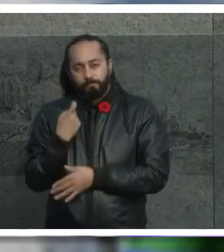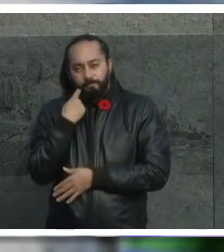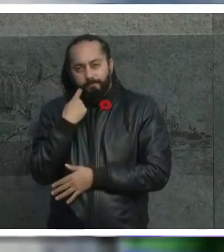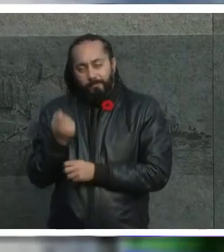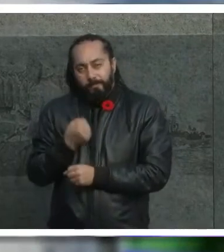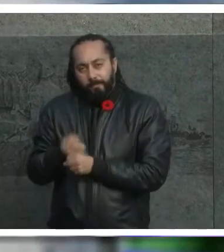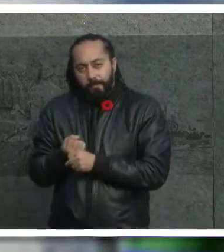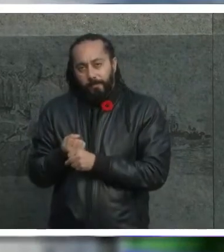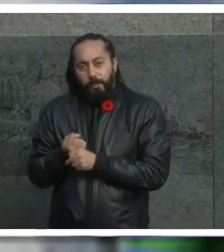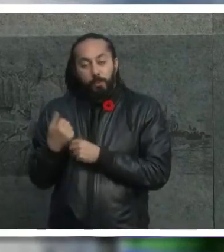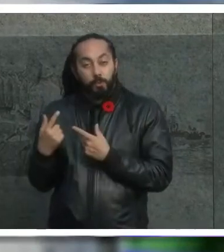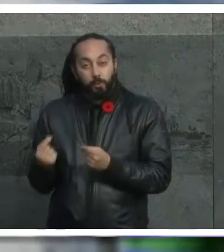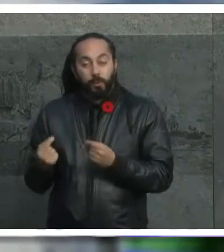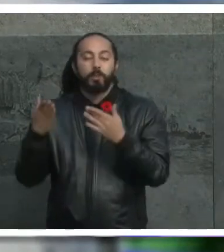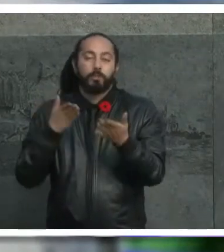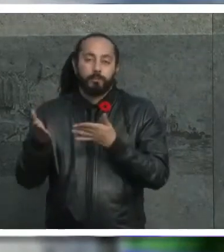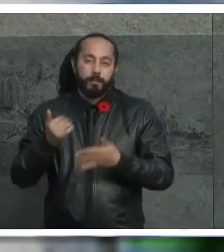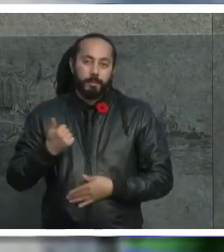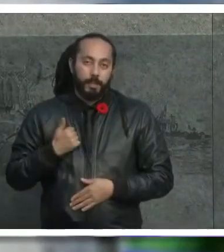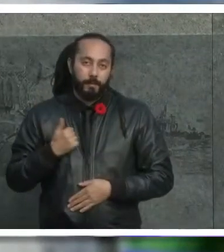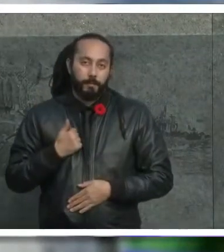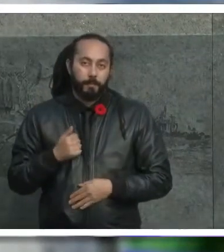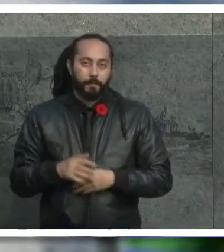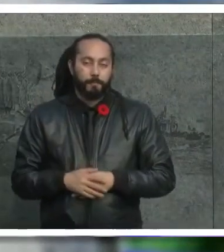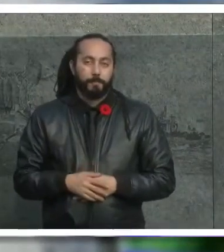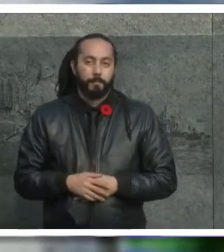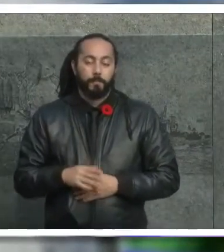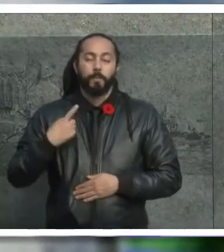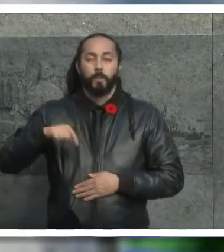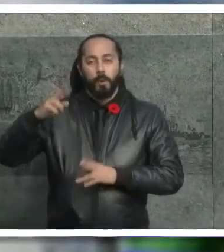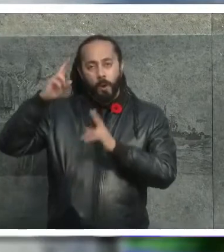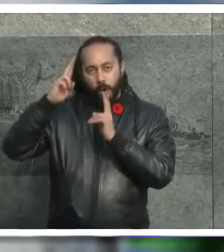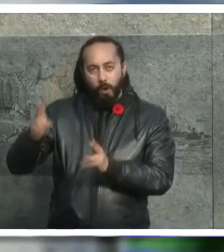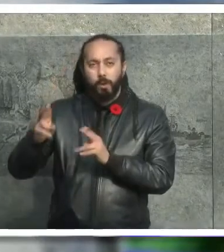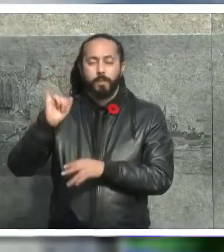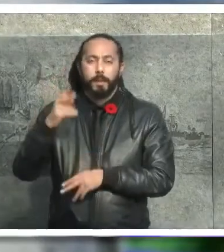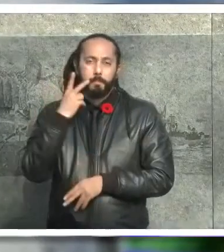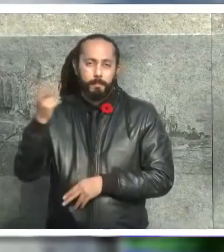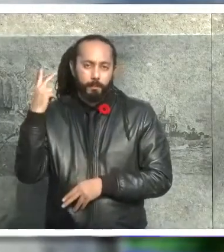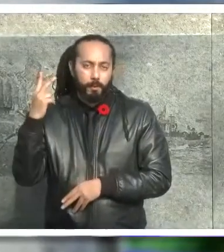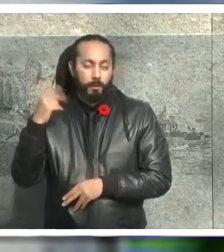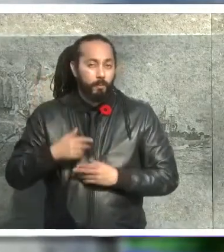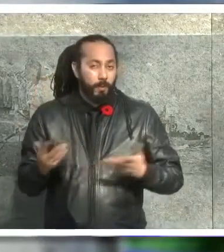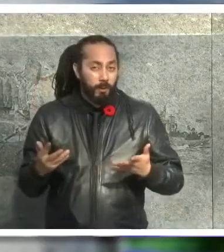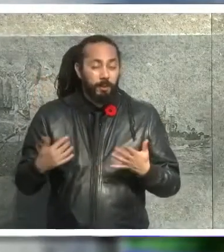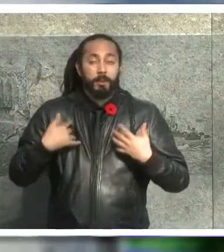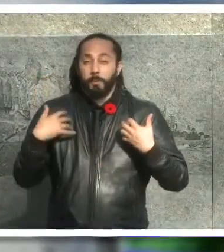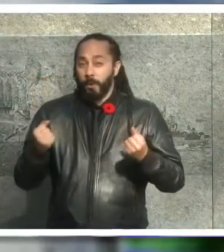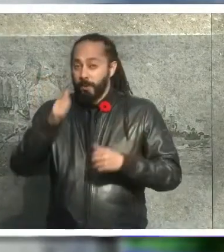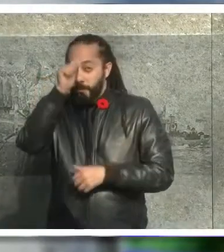we thank our veterans for their selfless service and re-mother brothers and six sisters in arms your losses pasture in the service